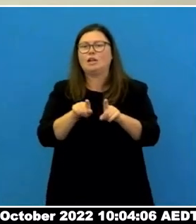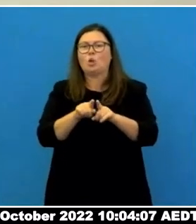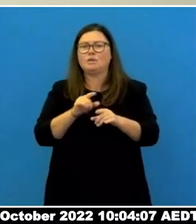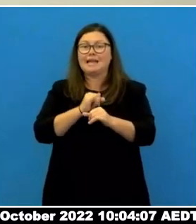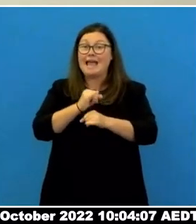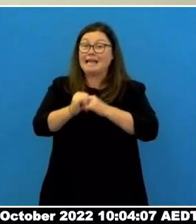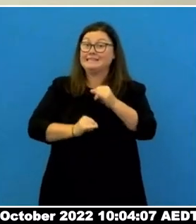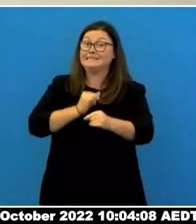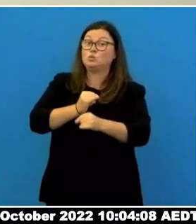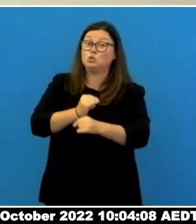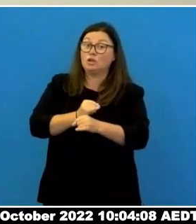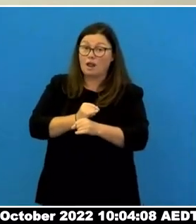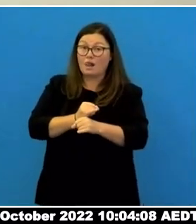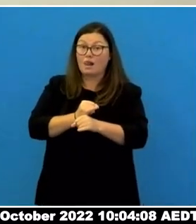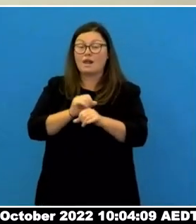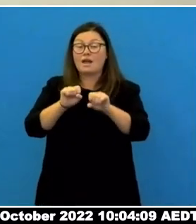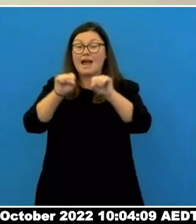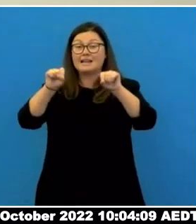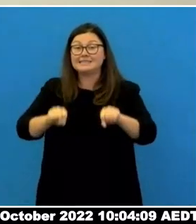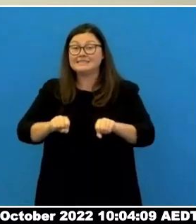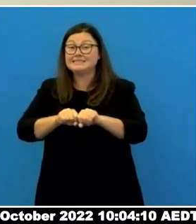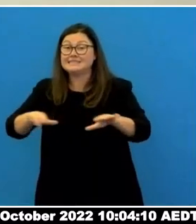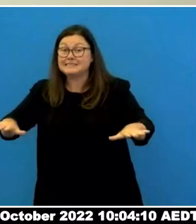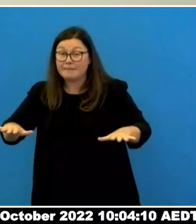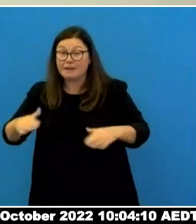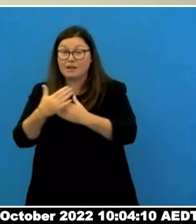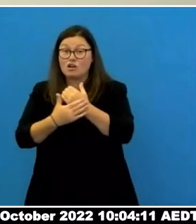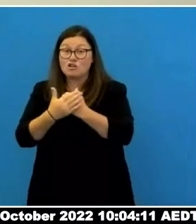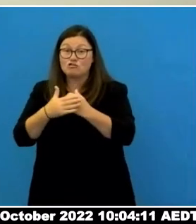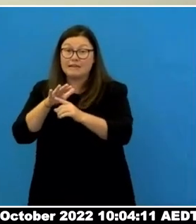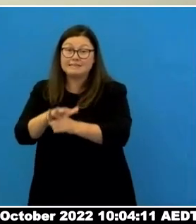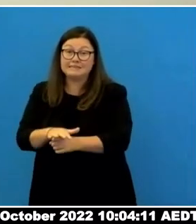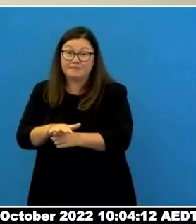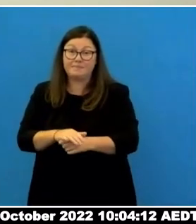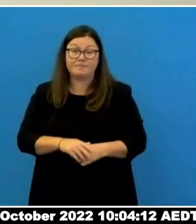The workplace cultural diversity tool is a free, confidential self assessment tool